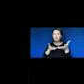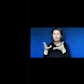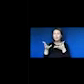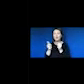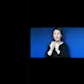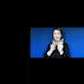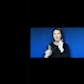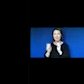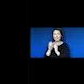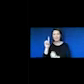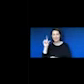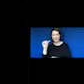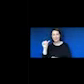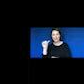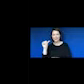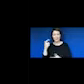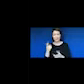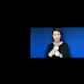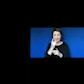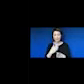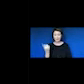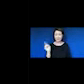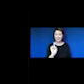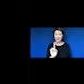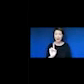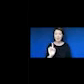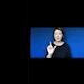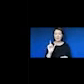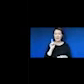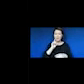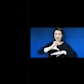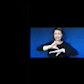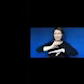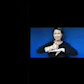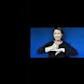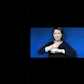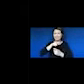We can tailor these specific trainings, specific to that person that is interviewing, and then